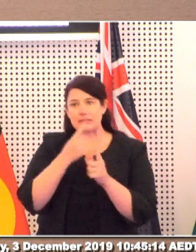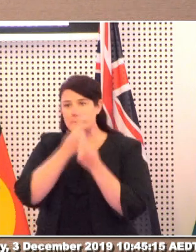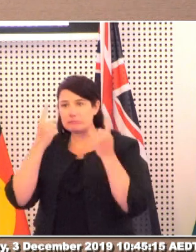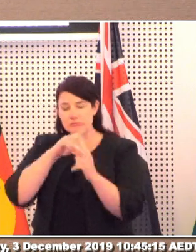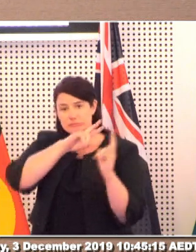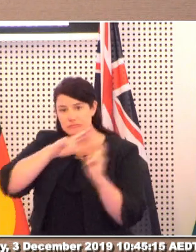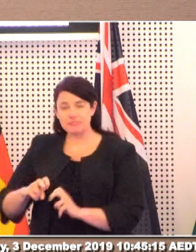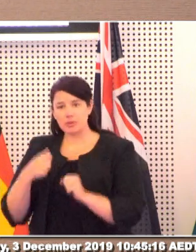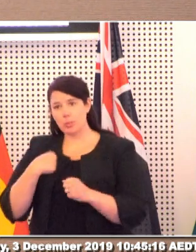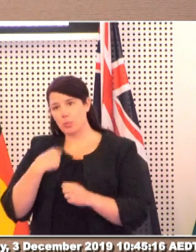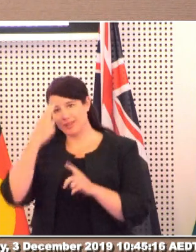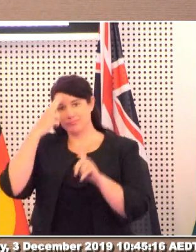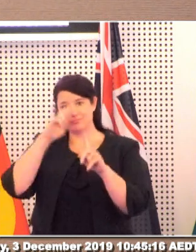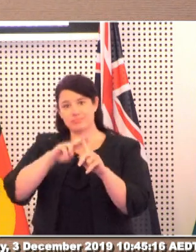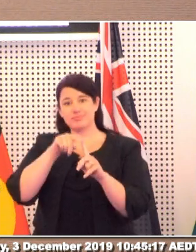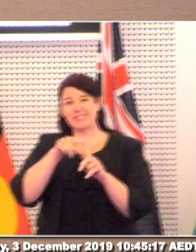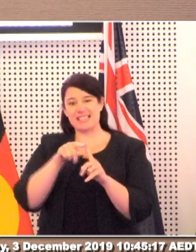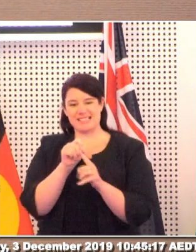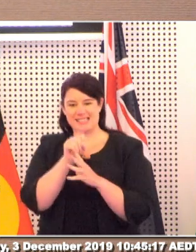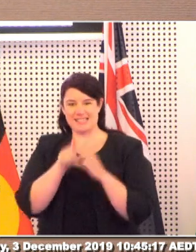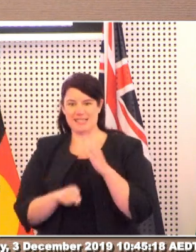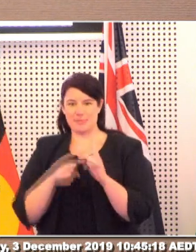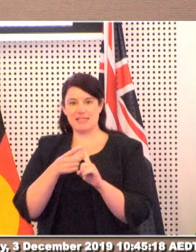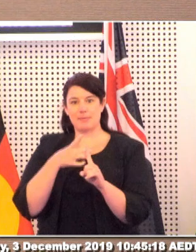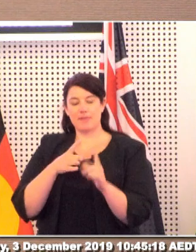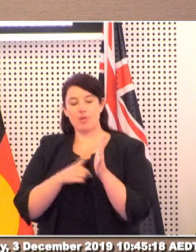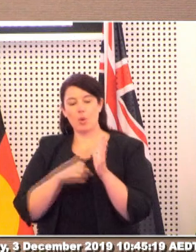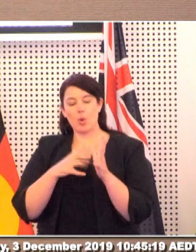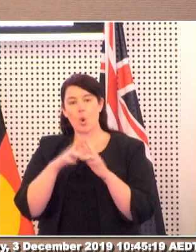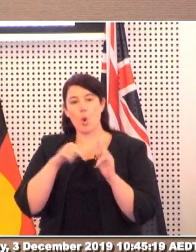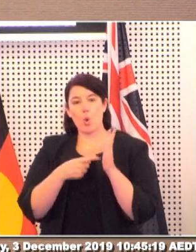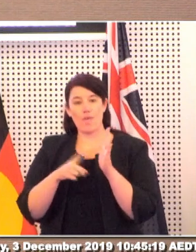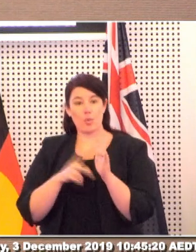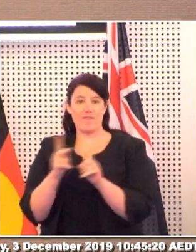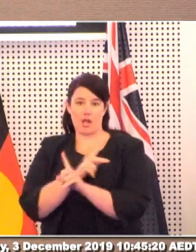would call disability-specific lawful violence. They are forms of violence and abuse.